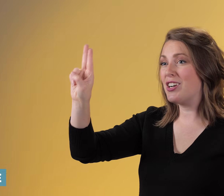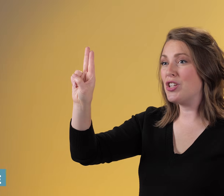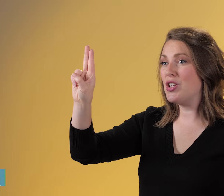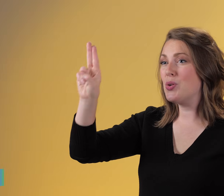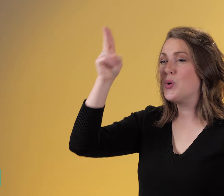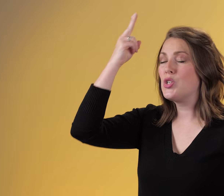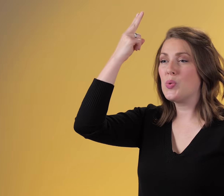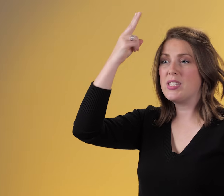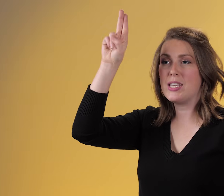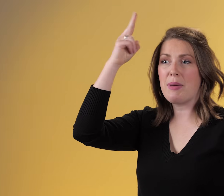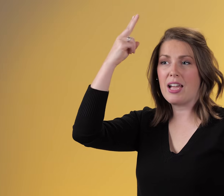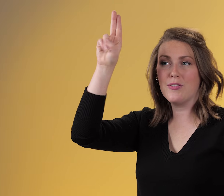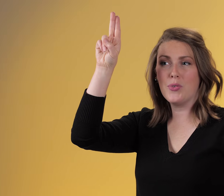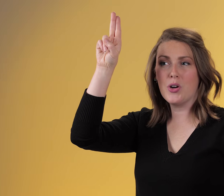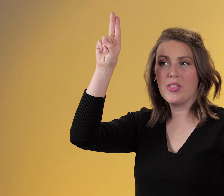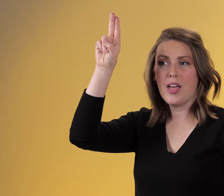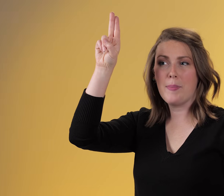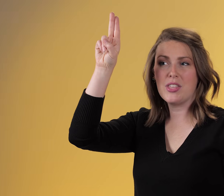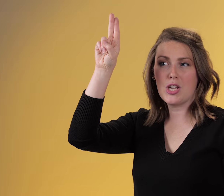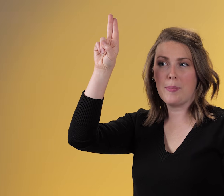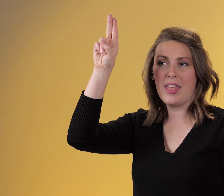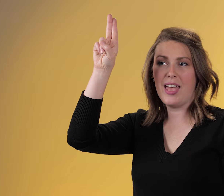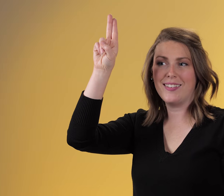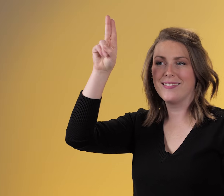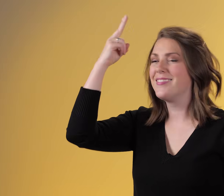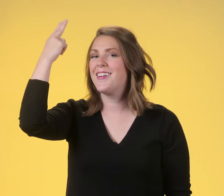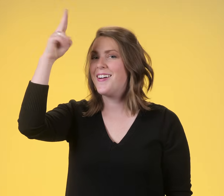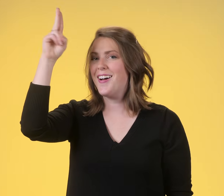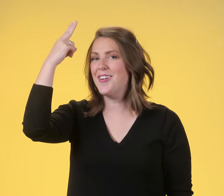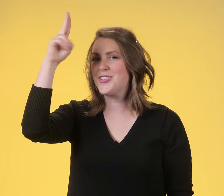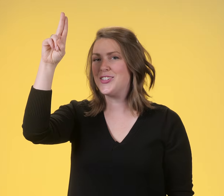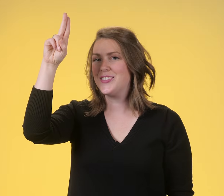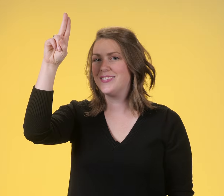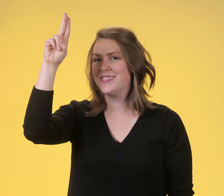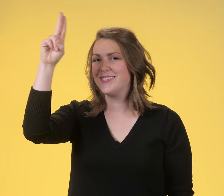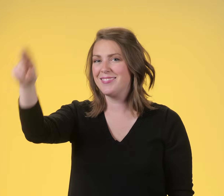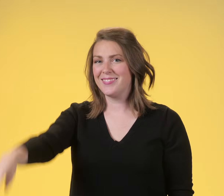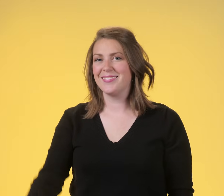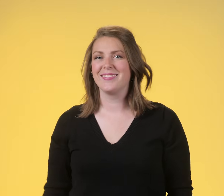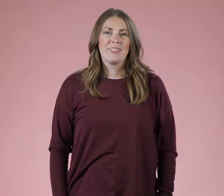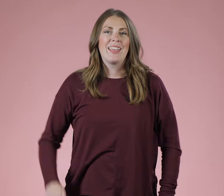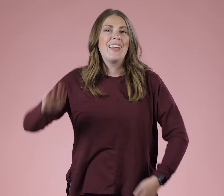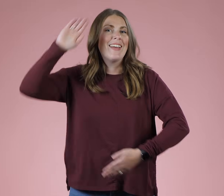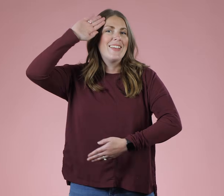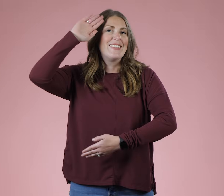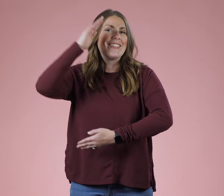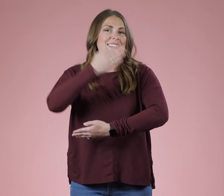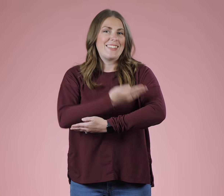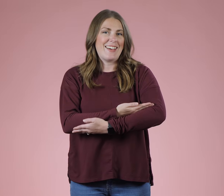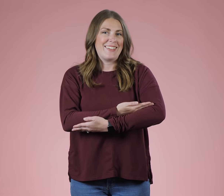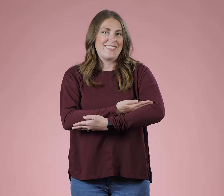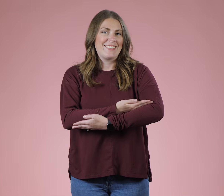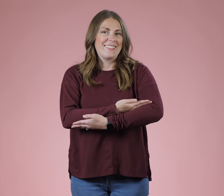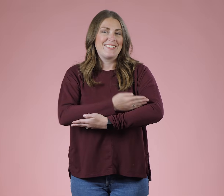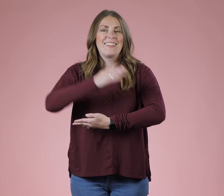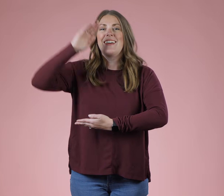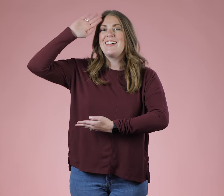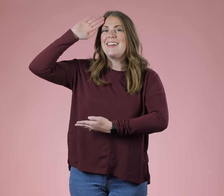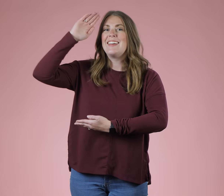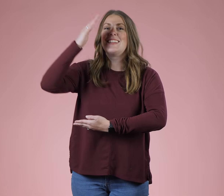U twisting back and forth up at the top of the head? Uncle. Son.